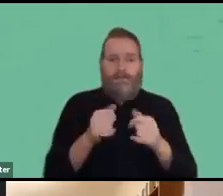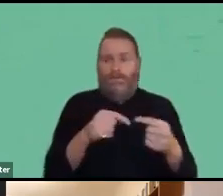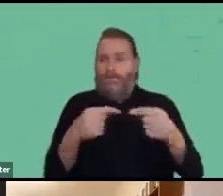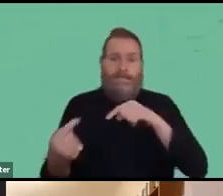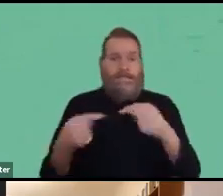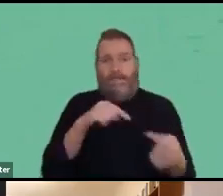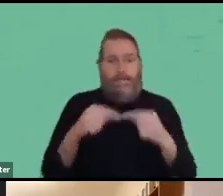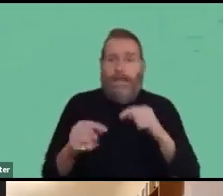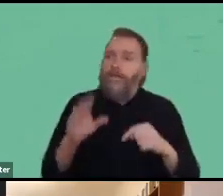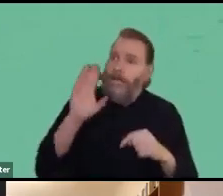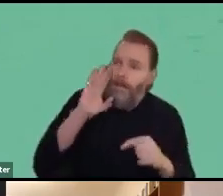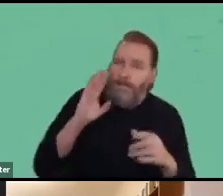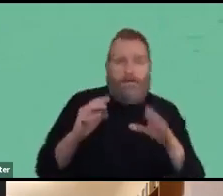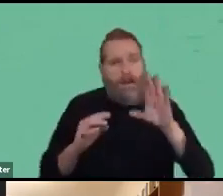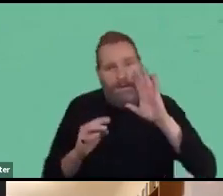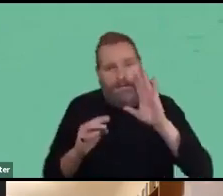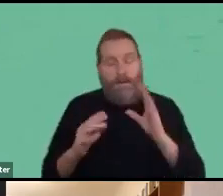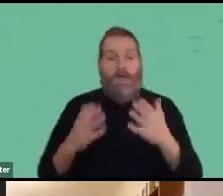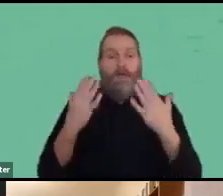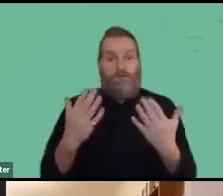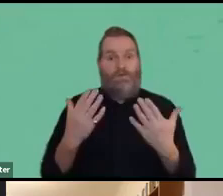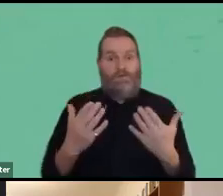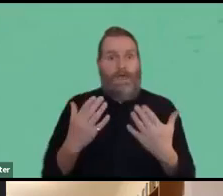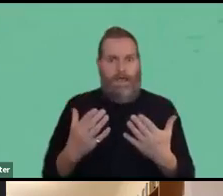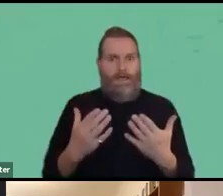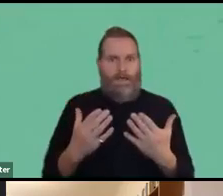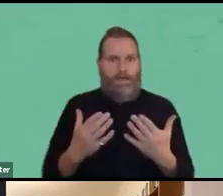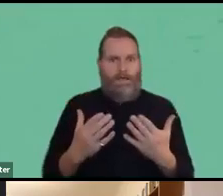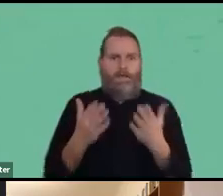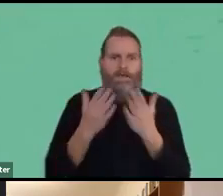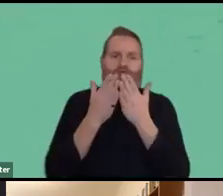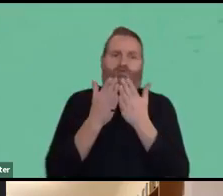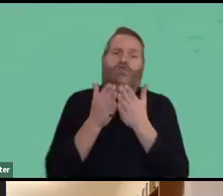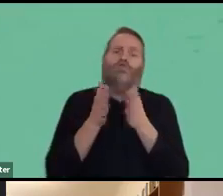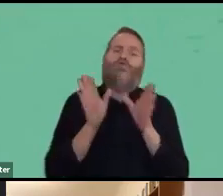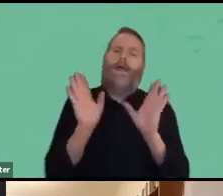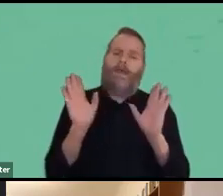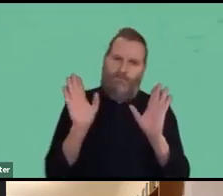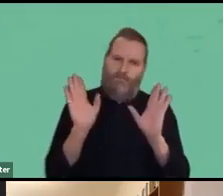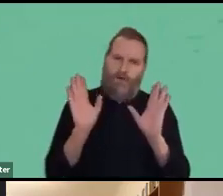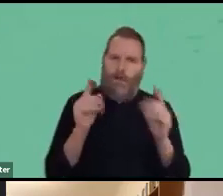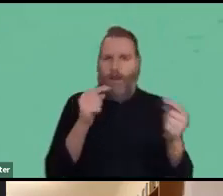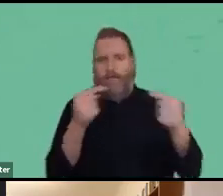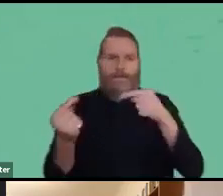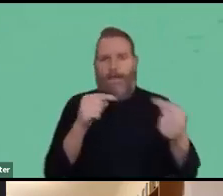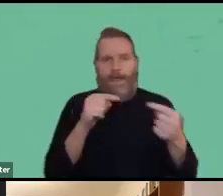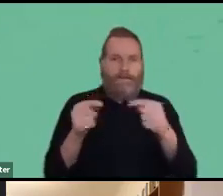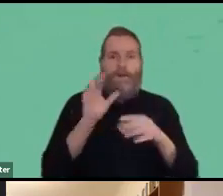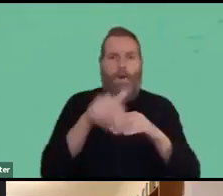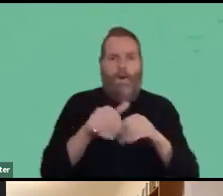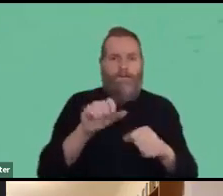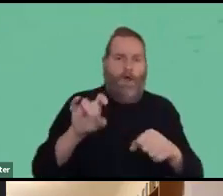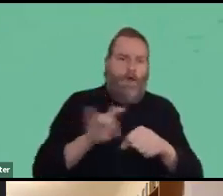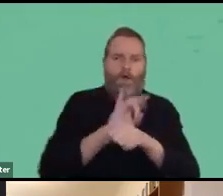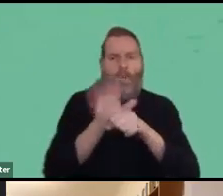so tonight today as we're sitting there's been a general debate on Covid19 and then a motion is